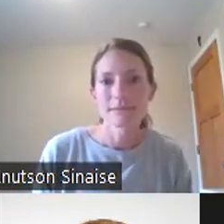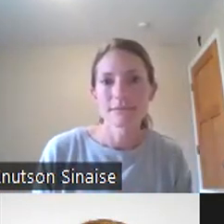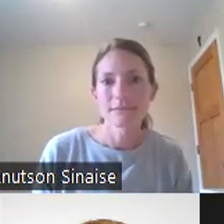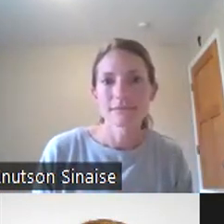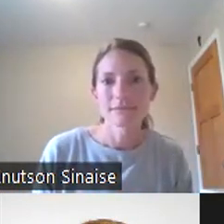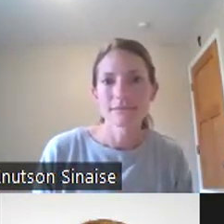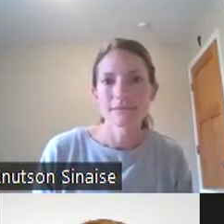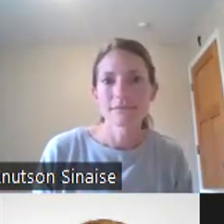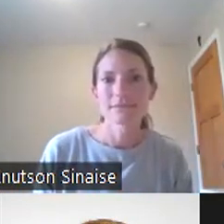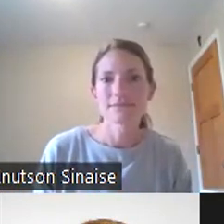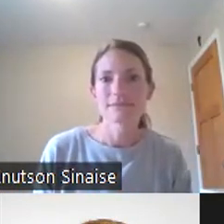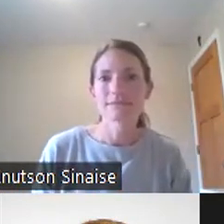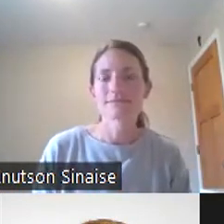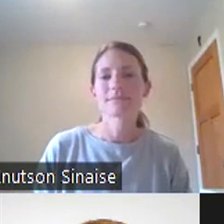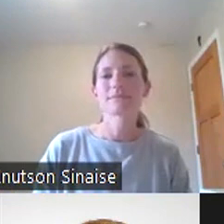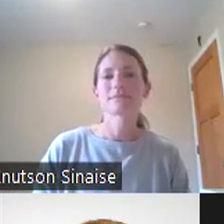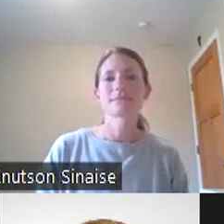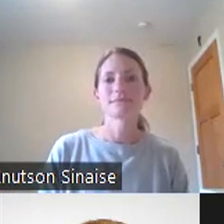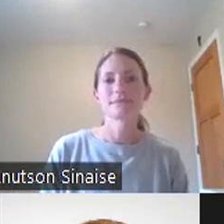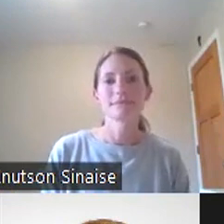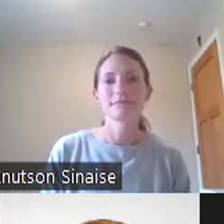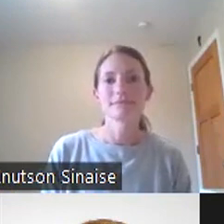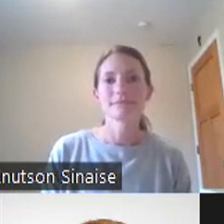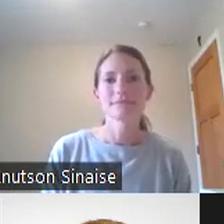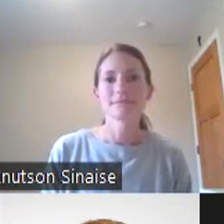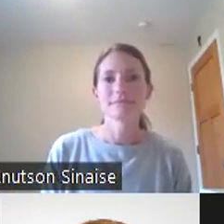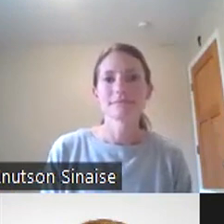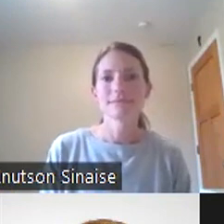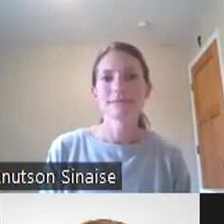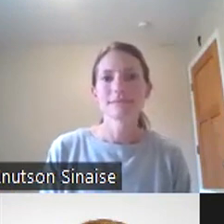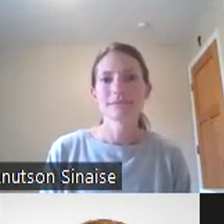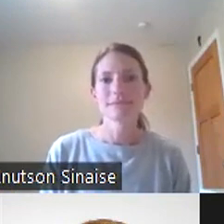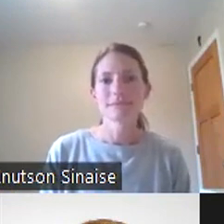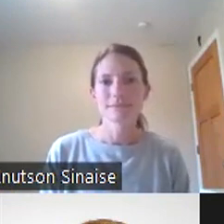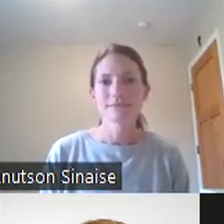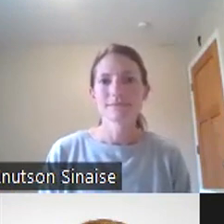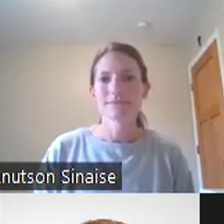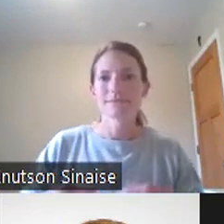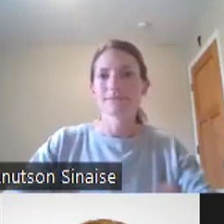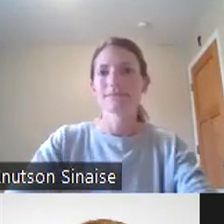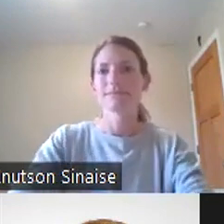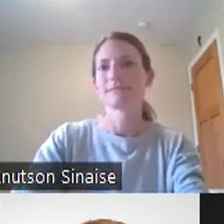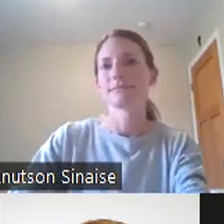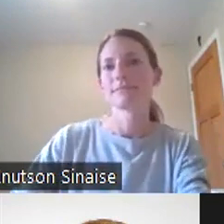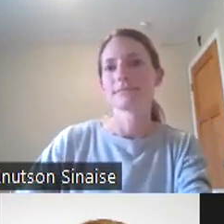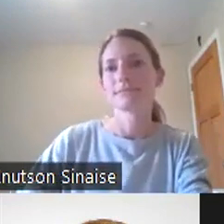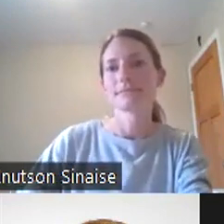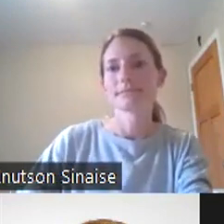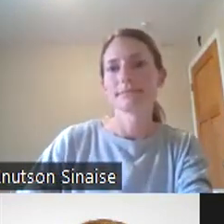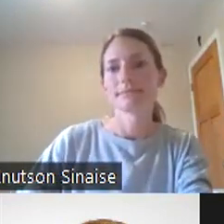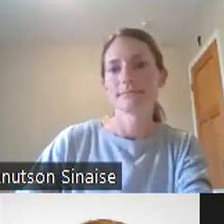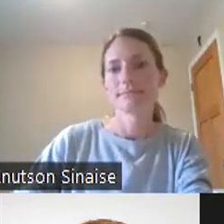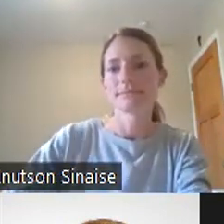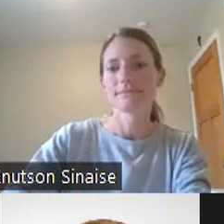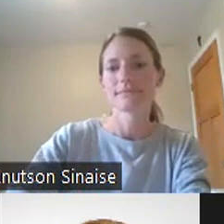from just a panel presentation, so we hope that you all can continue to join us and we will see you back in the main room. It'll close in 30 seconds,